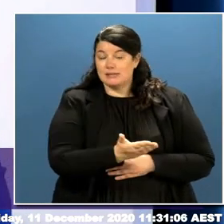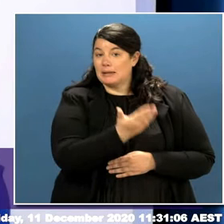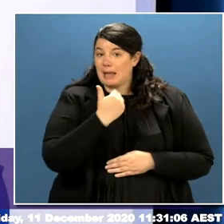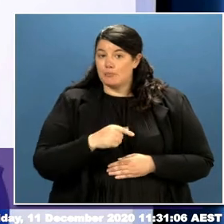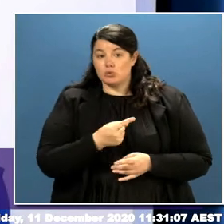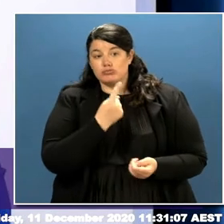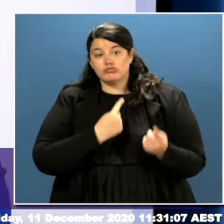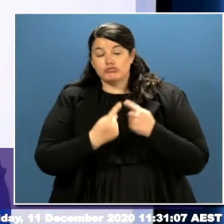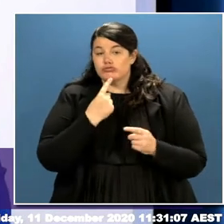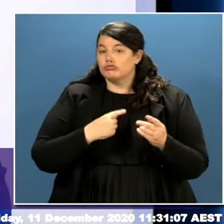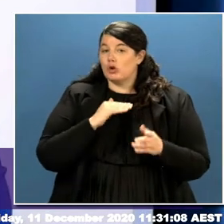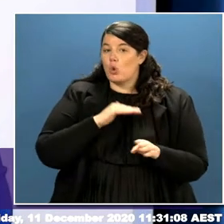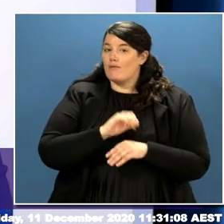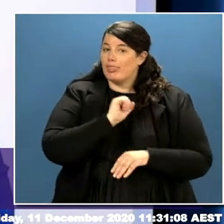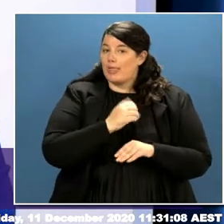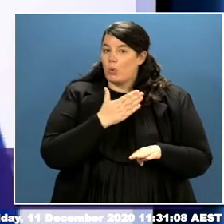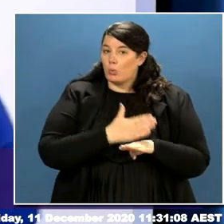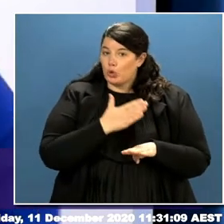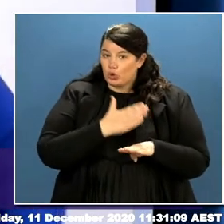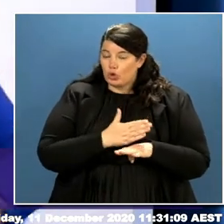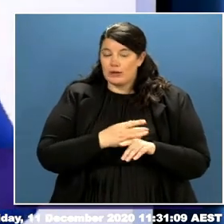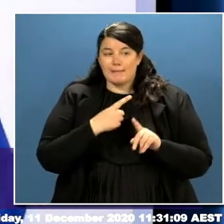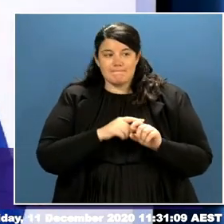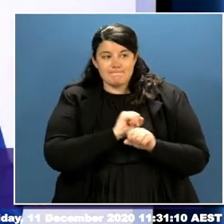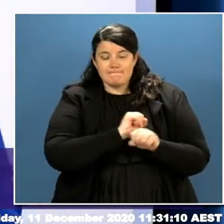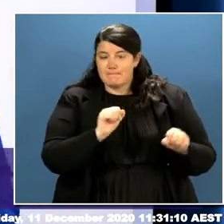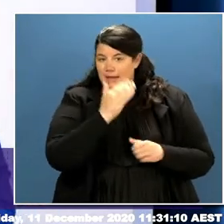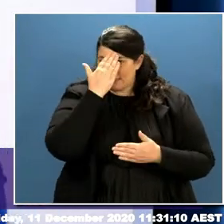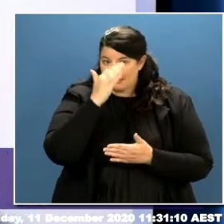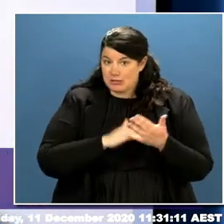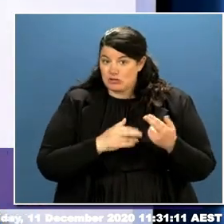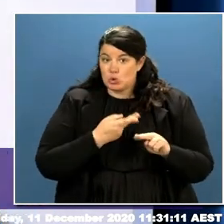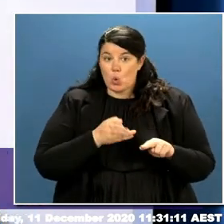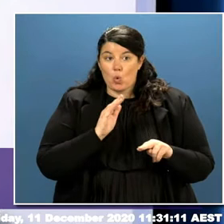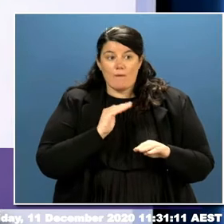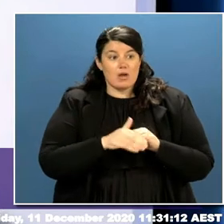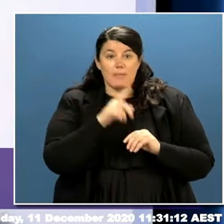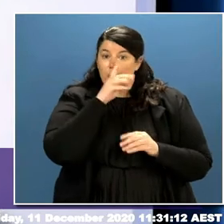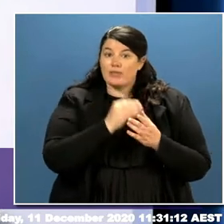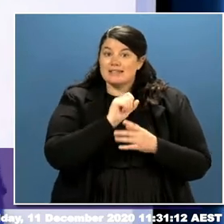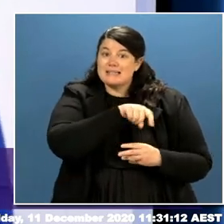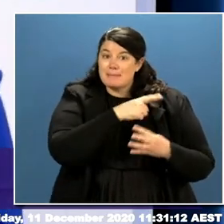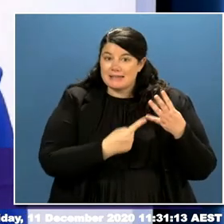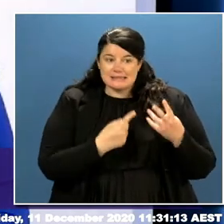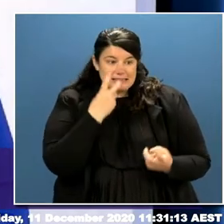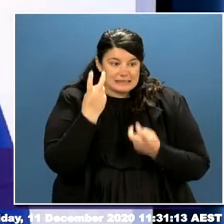us about their work and their experience of people with disability seeking employment.